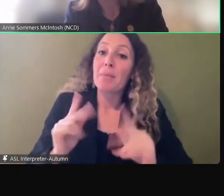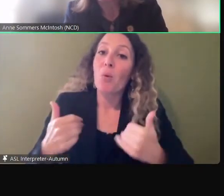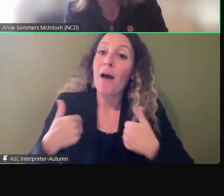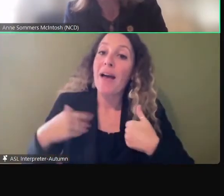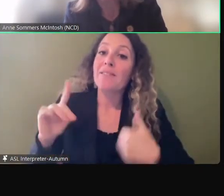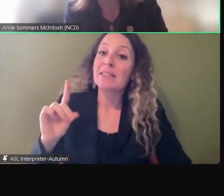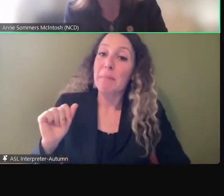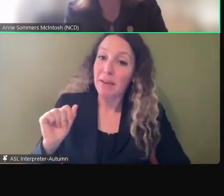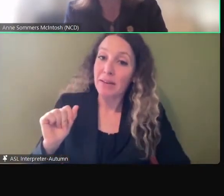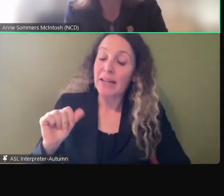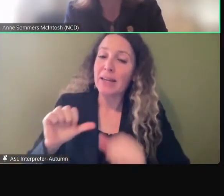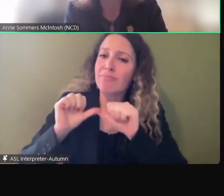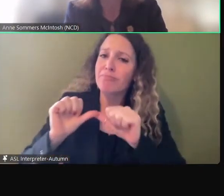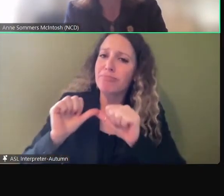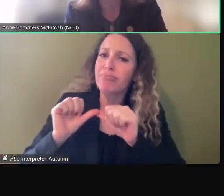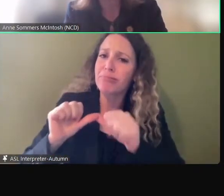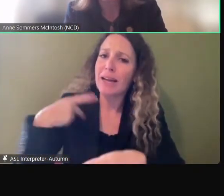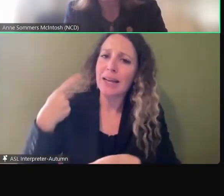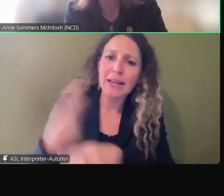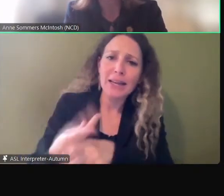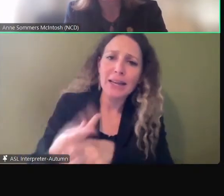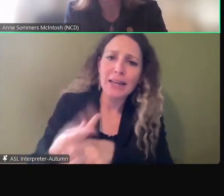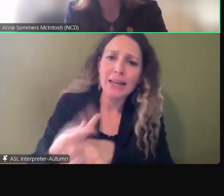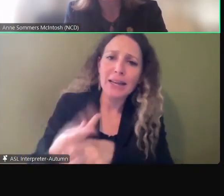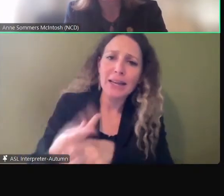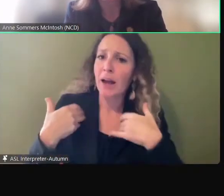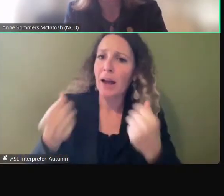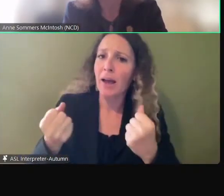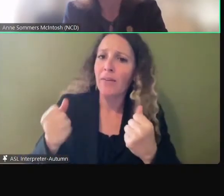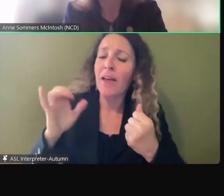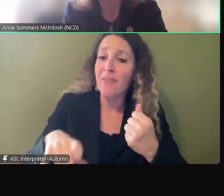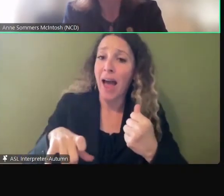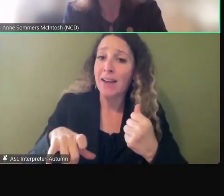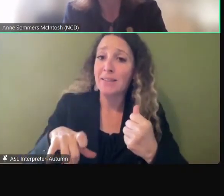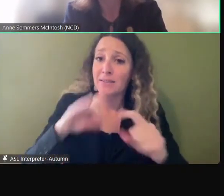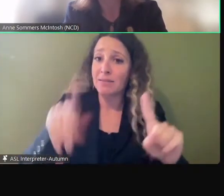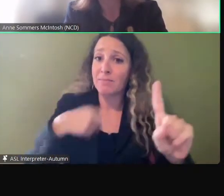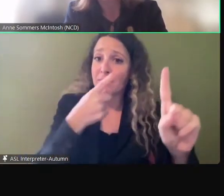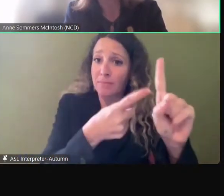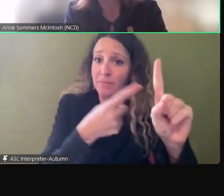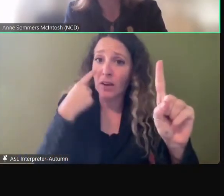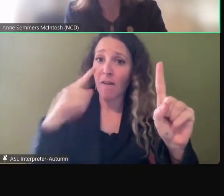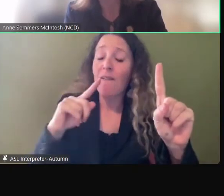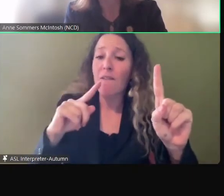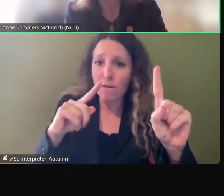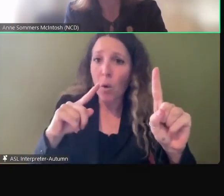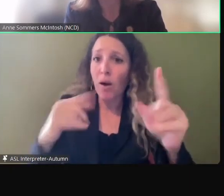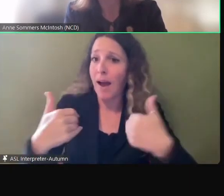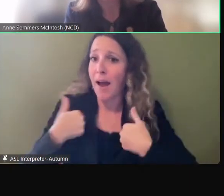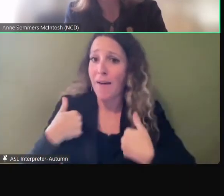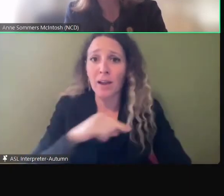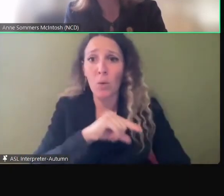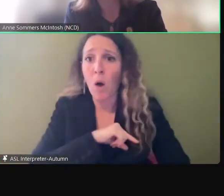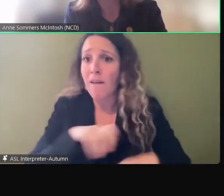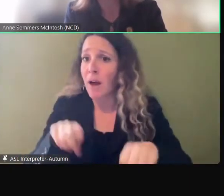maintaining good health is for cracking into the equality of opportunity in education,